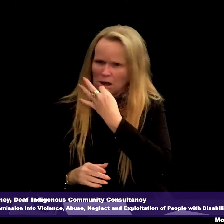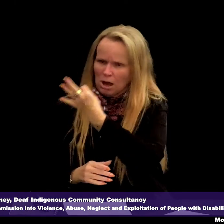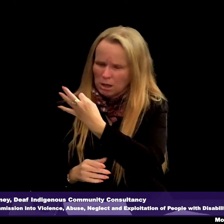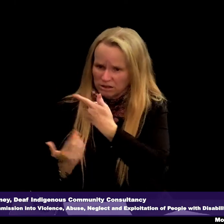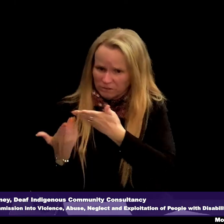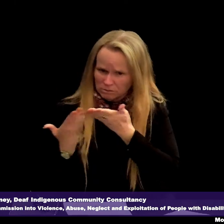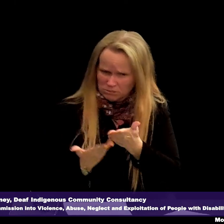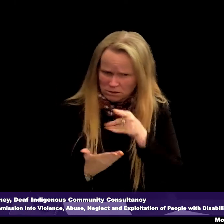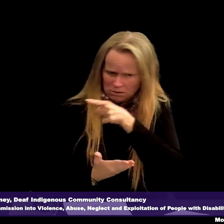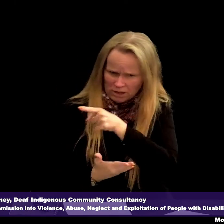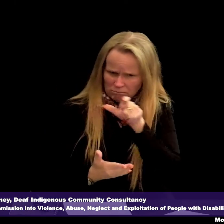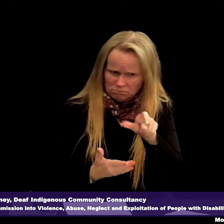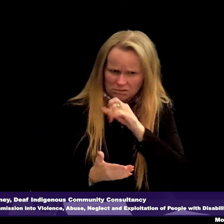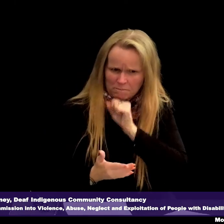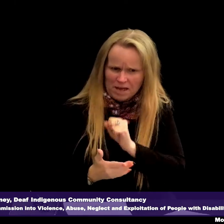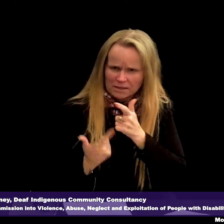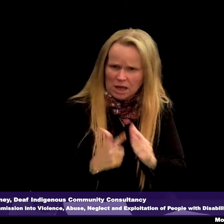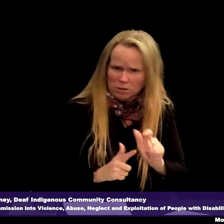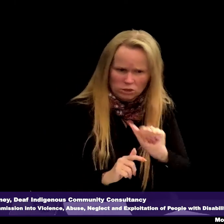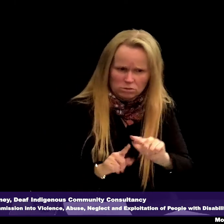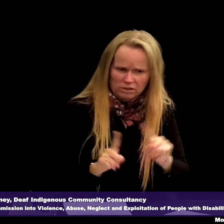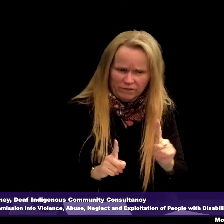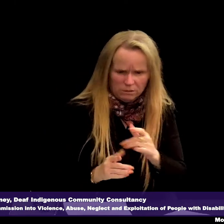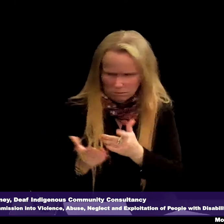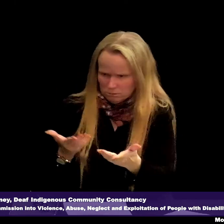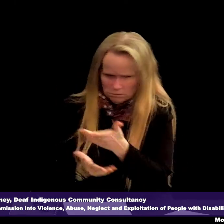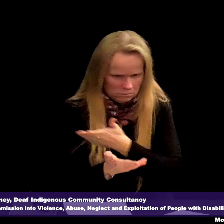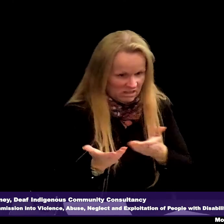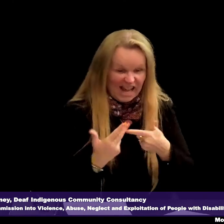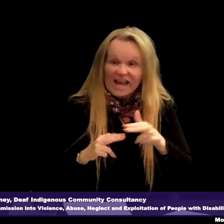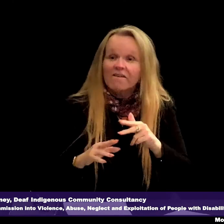If I'm working with a male, for example, I make sure - because I understand that a